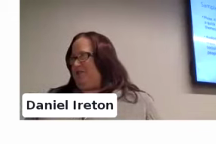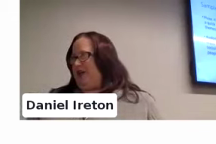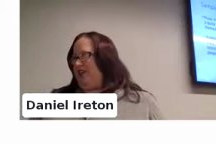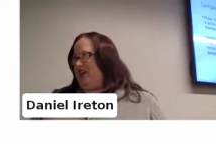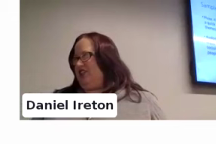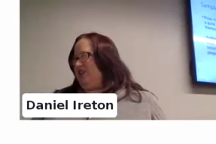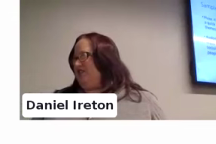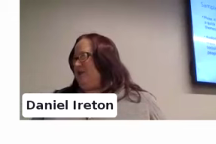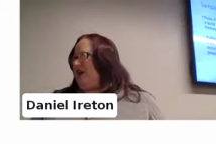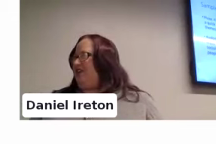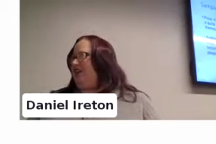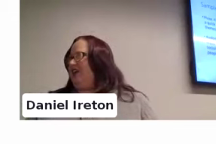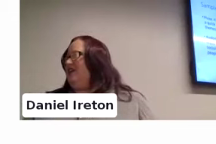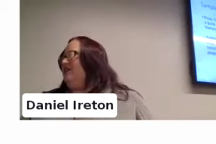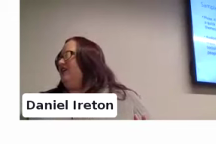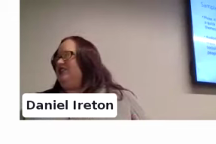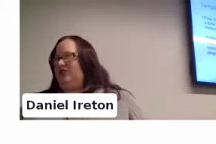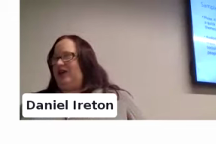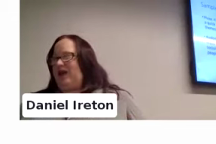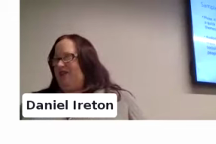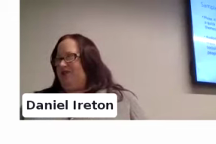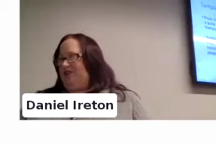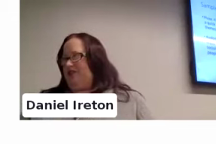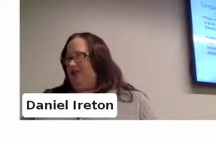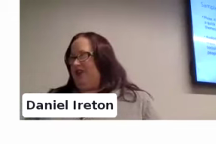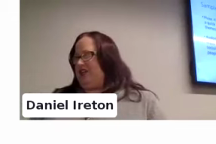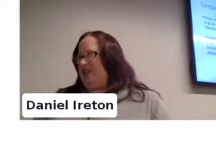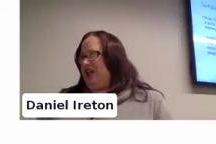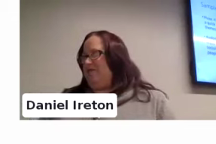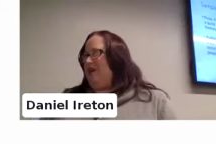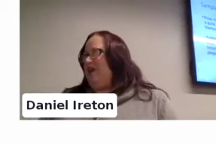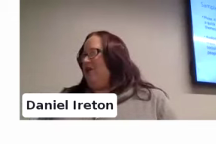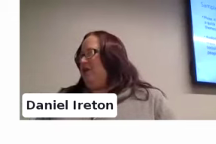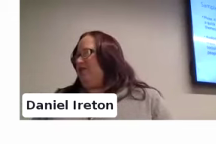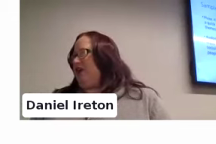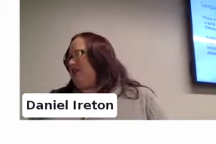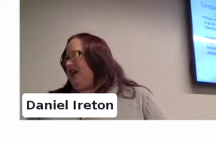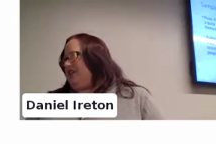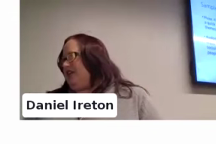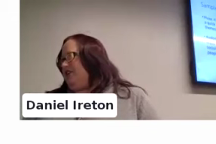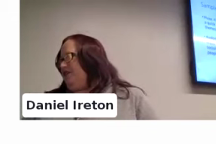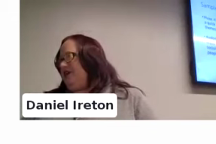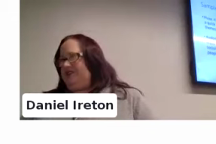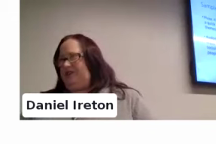Who among those sitting at the table is the traitor?